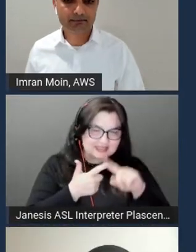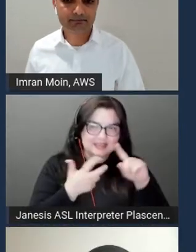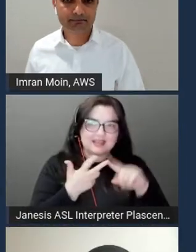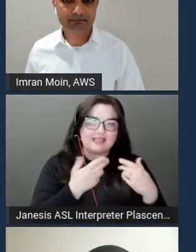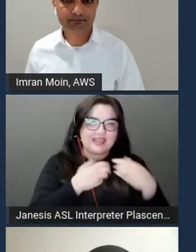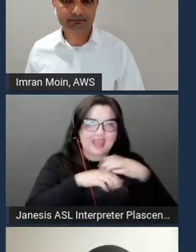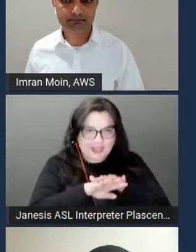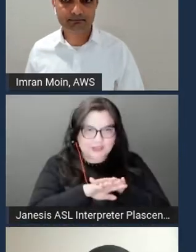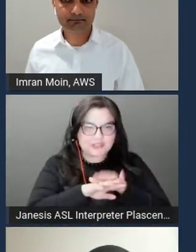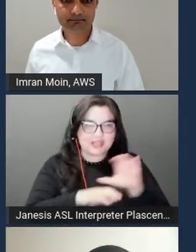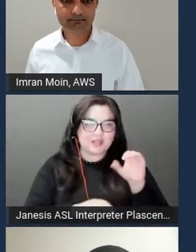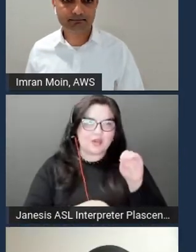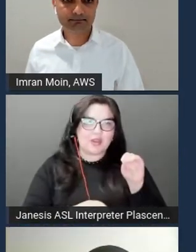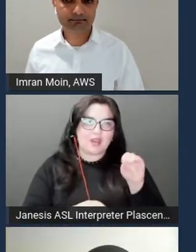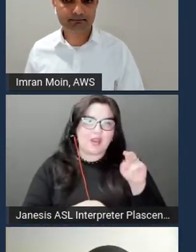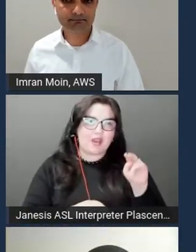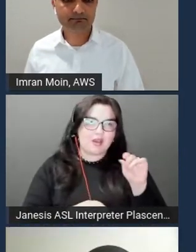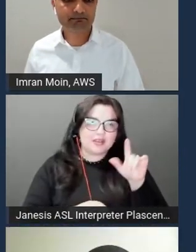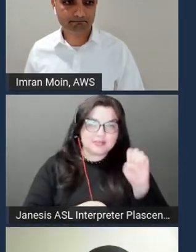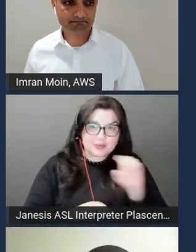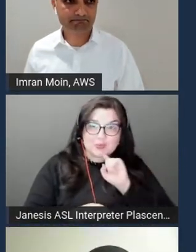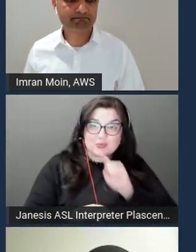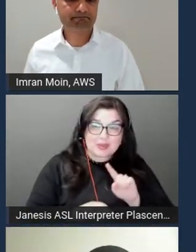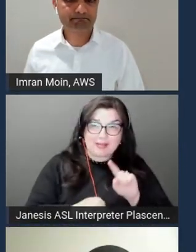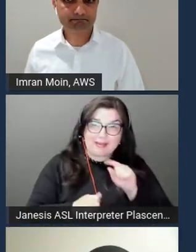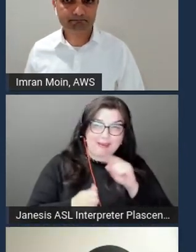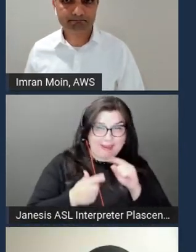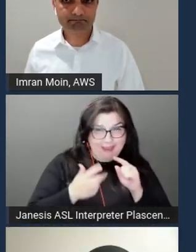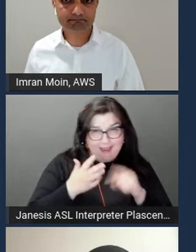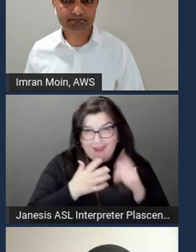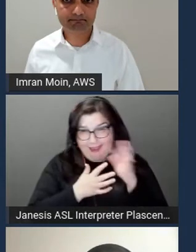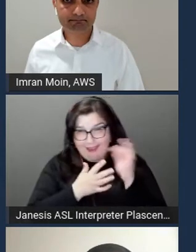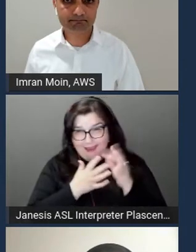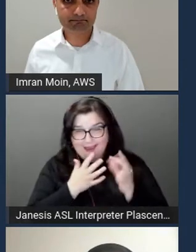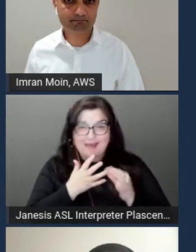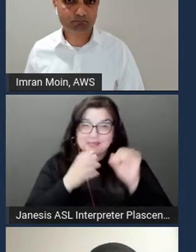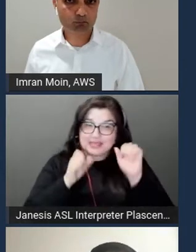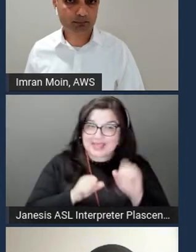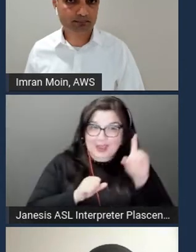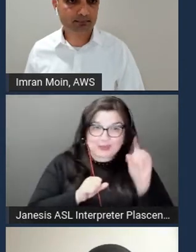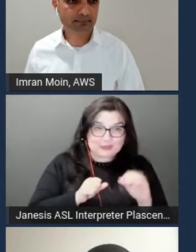Opens up doors. You can do all of these things. Where the specialization comes into picture